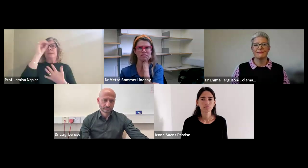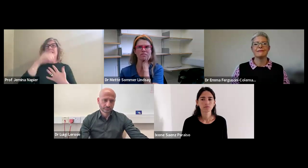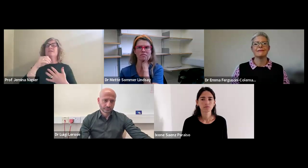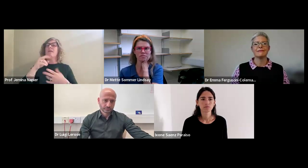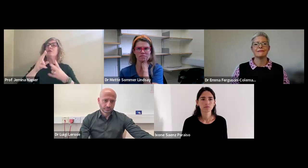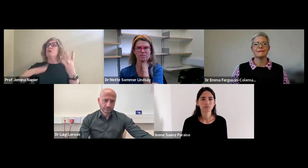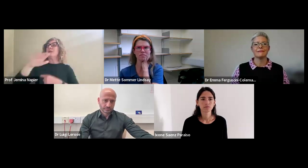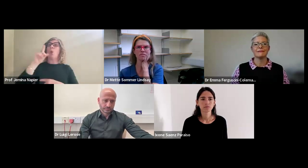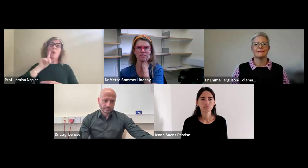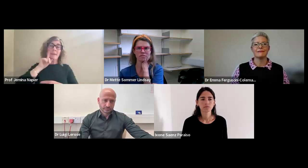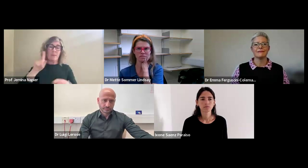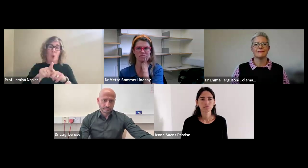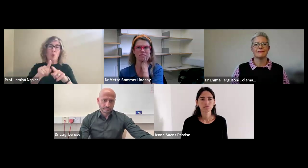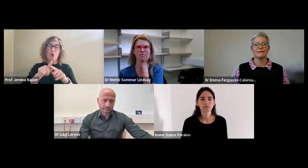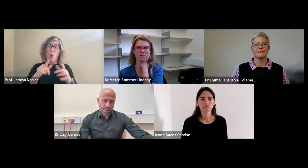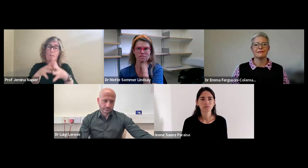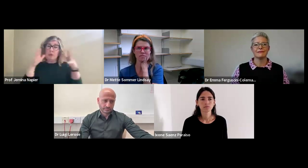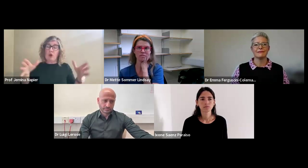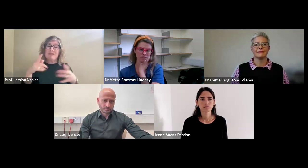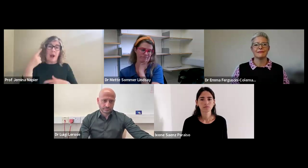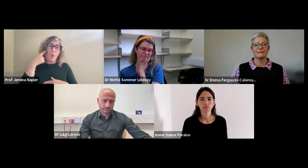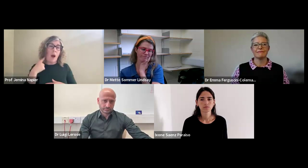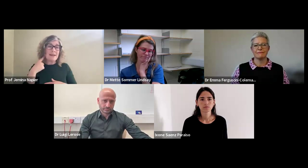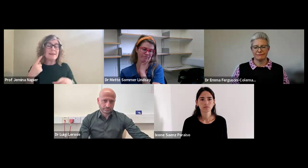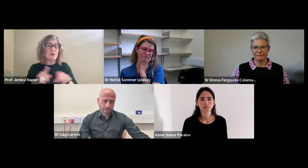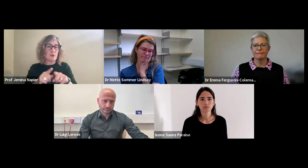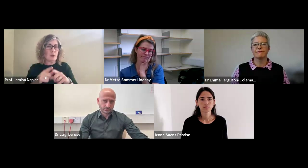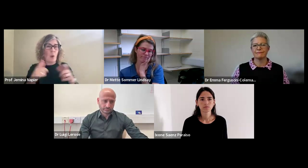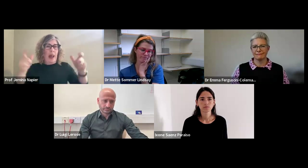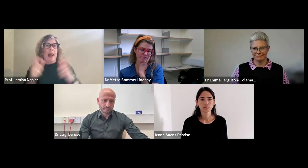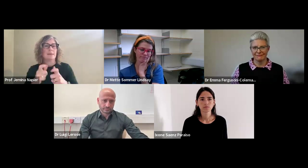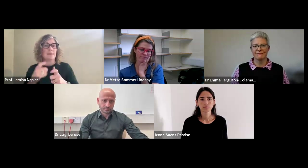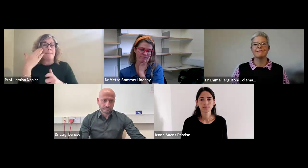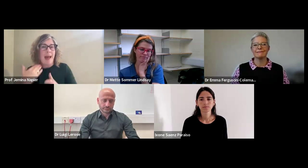as we know, I think 80% of interpreters are women, and also the vast majority are white,